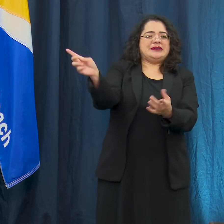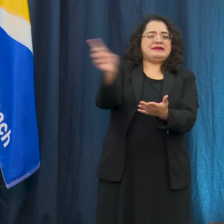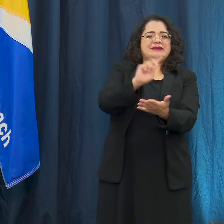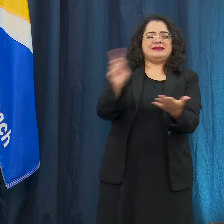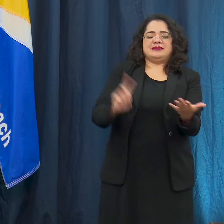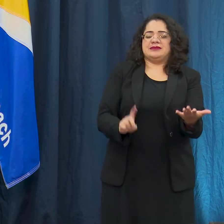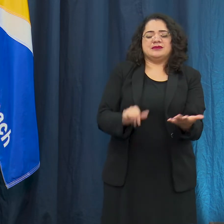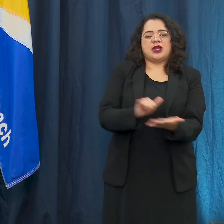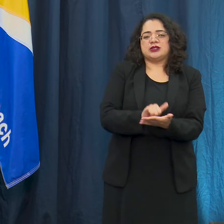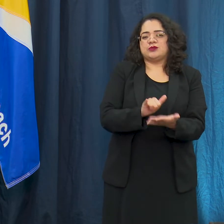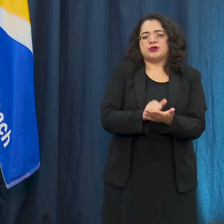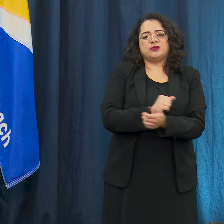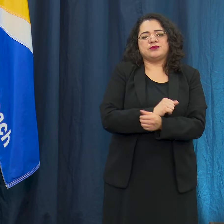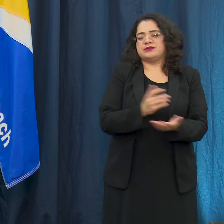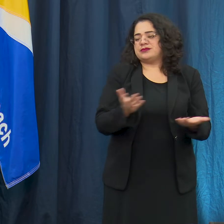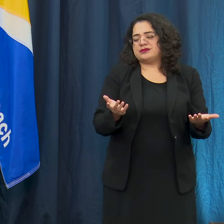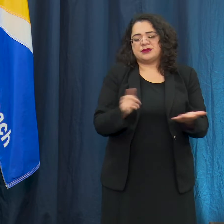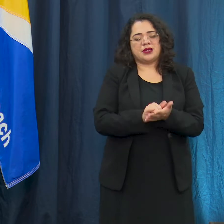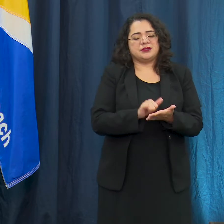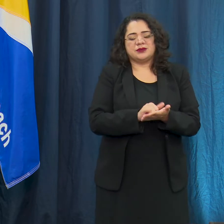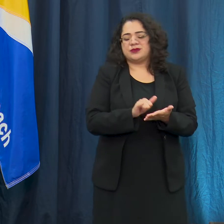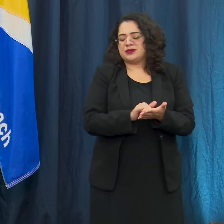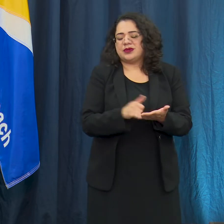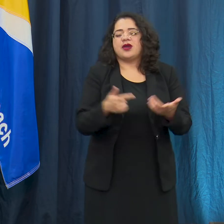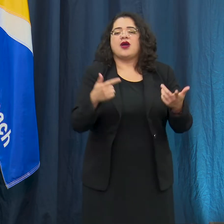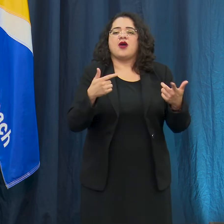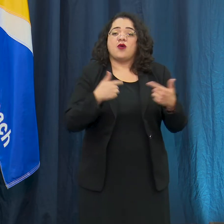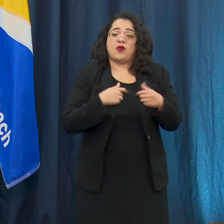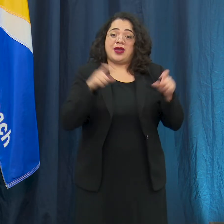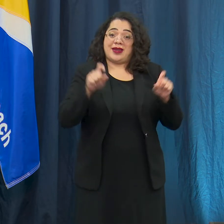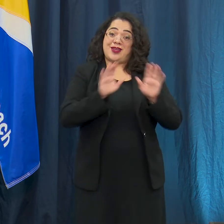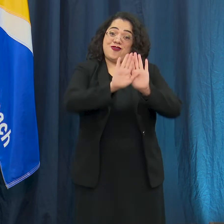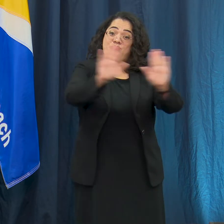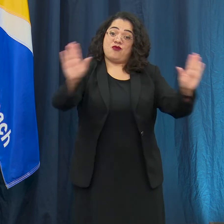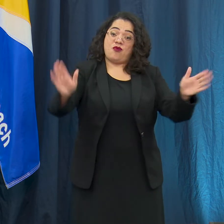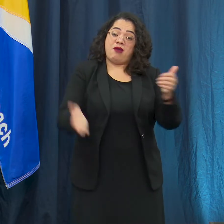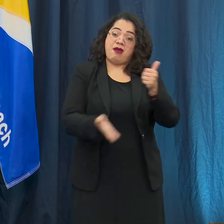going to do our best to enforce but we need the public's help and we will